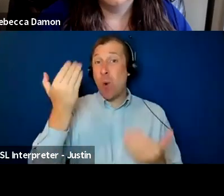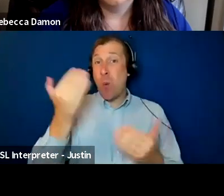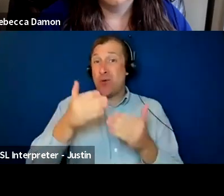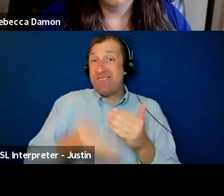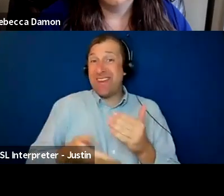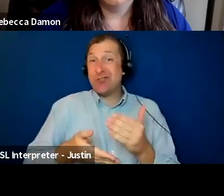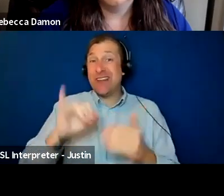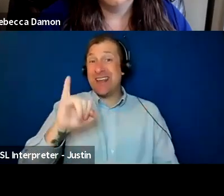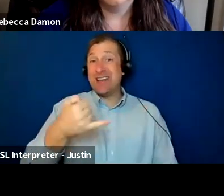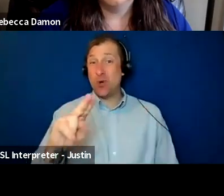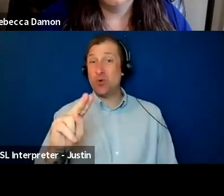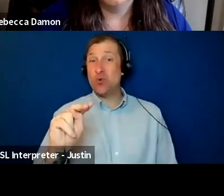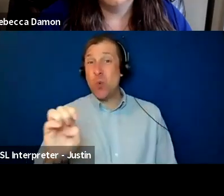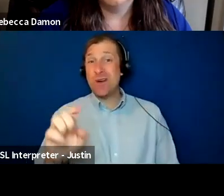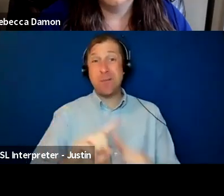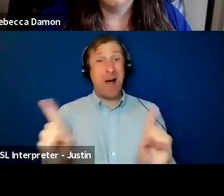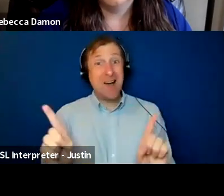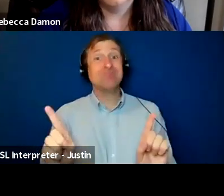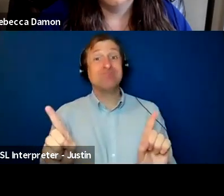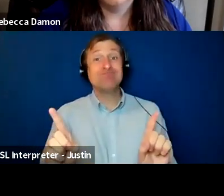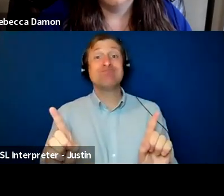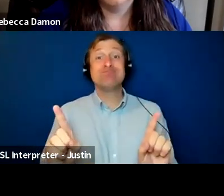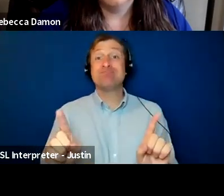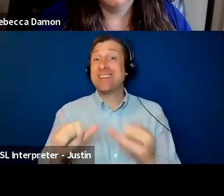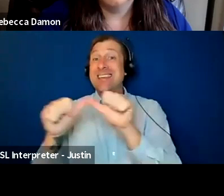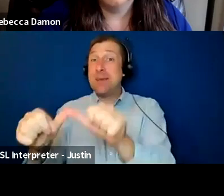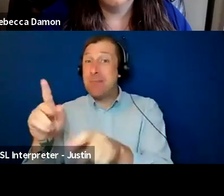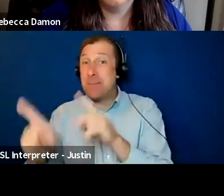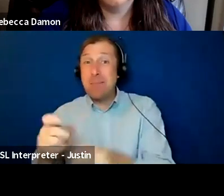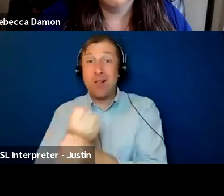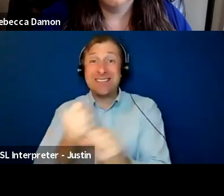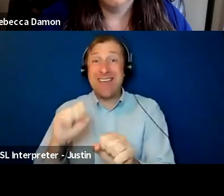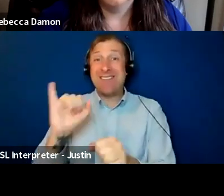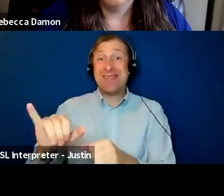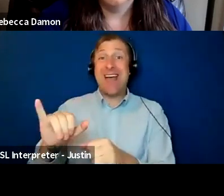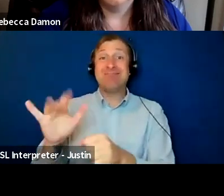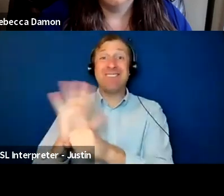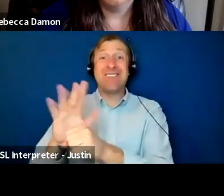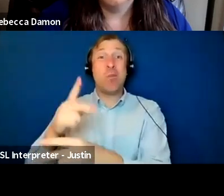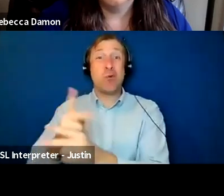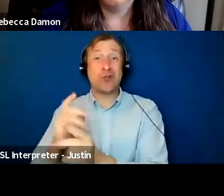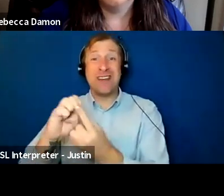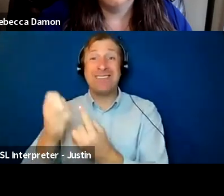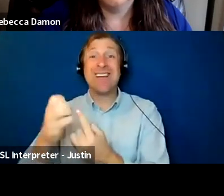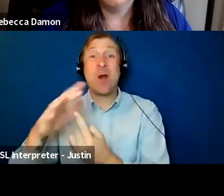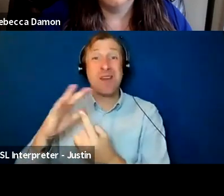but it turns out keeping people safe in a production environment is terribly complicated.